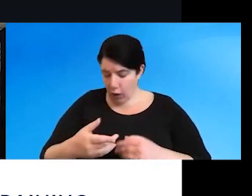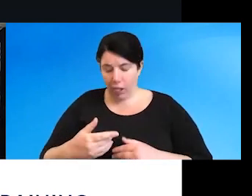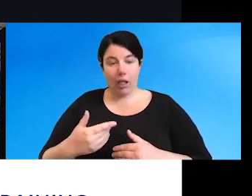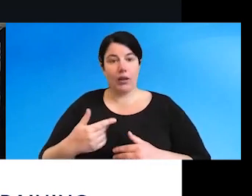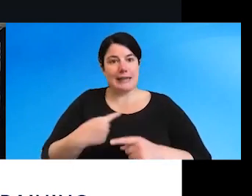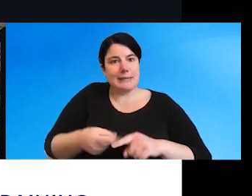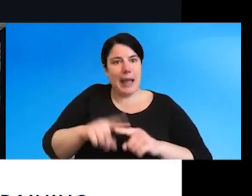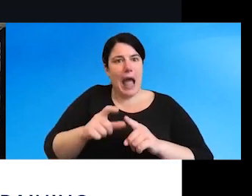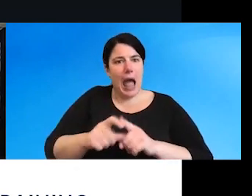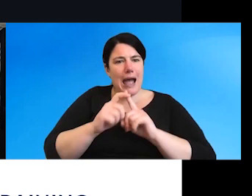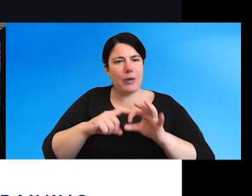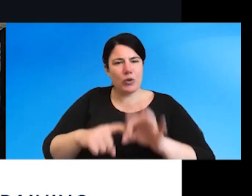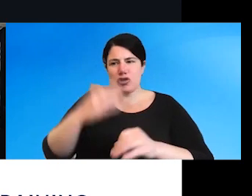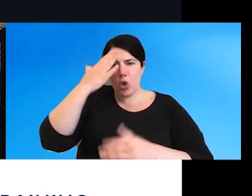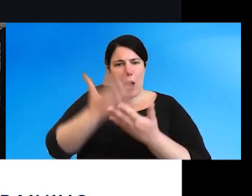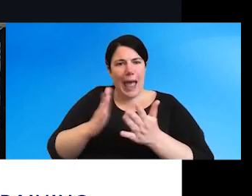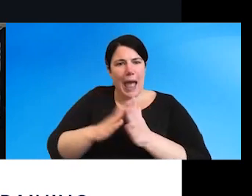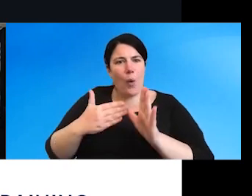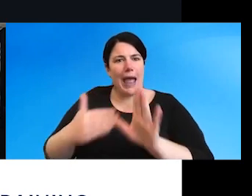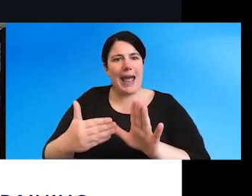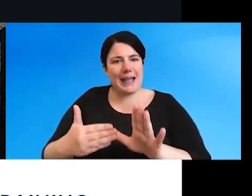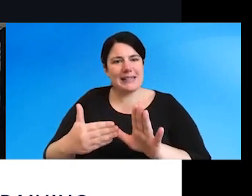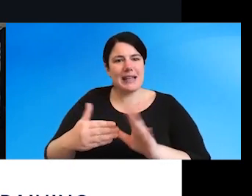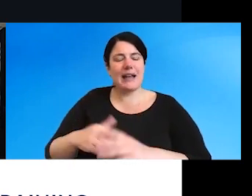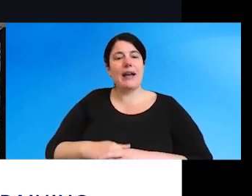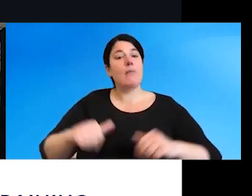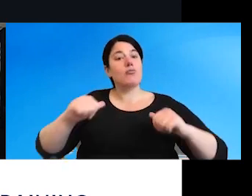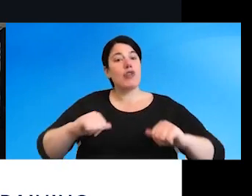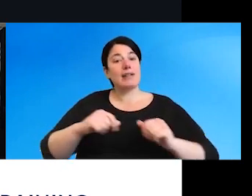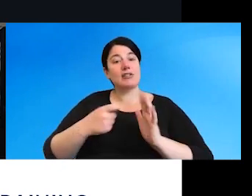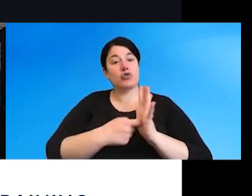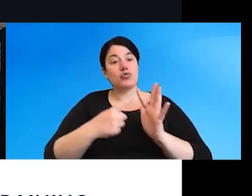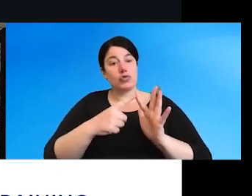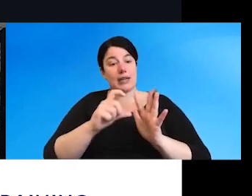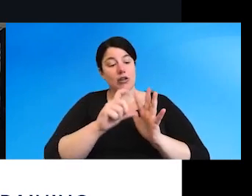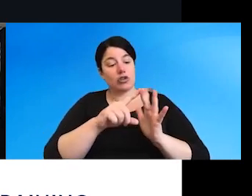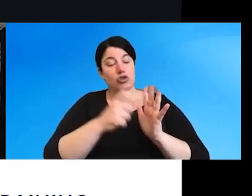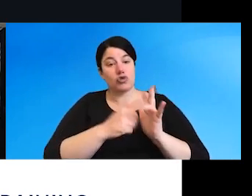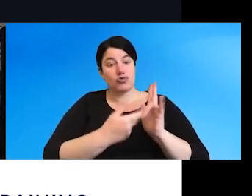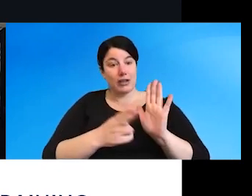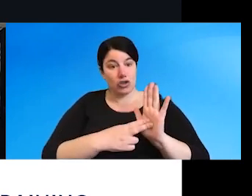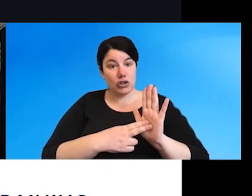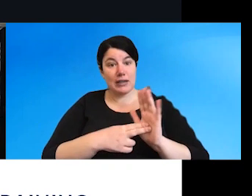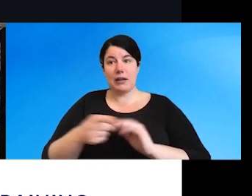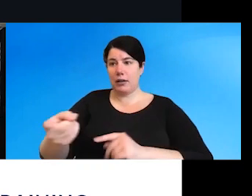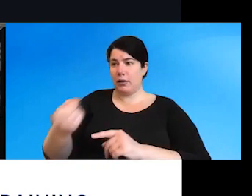So practise those questions. Practice redirection, coming back to those key messages you want to get across.